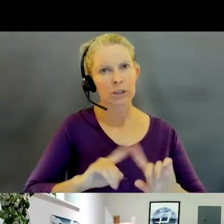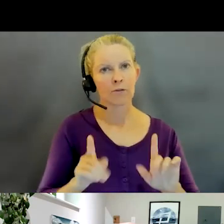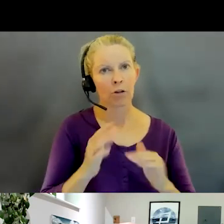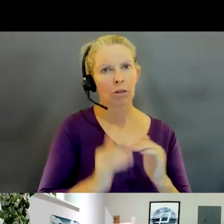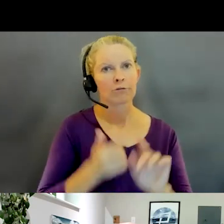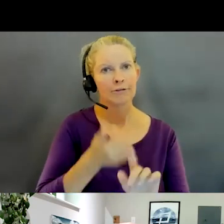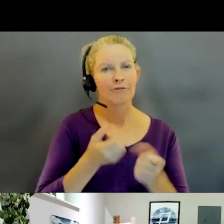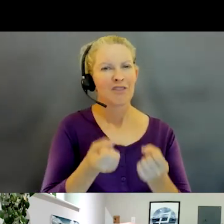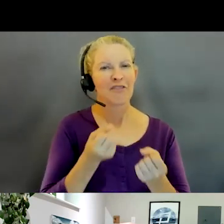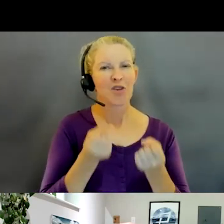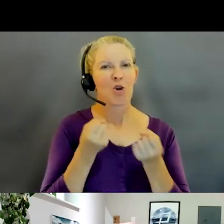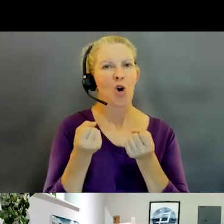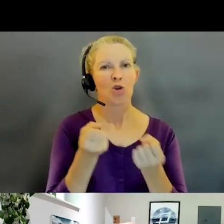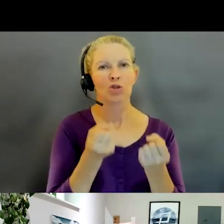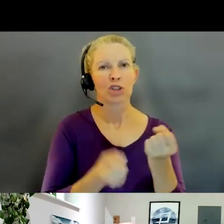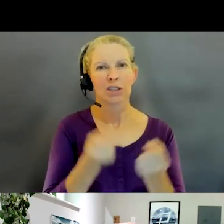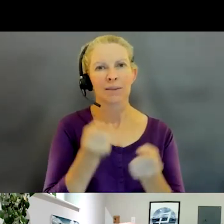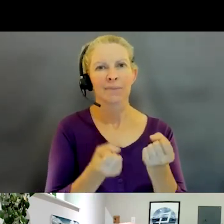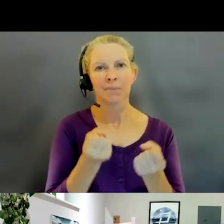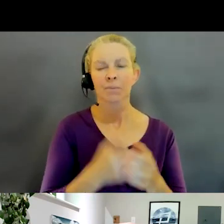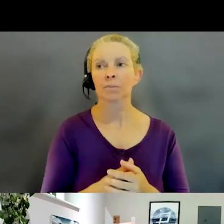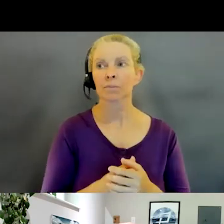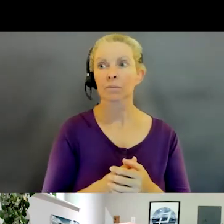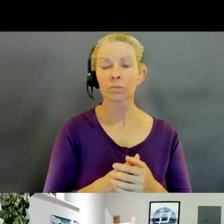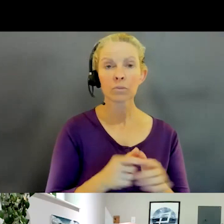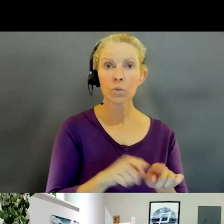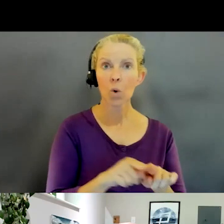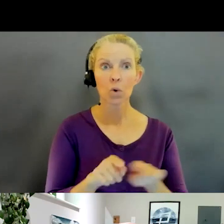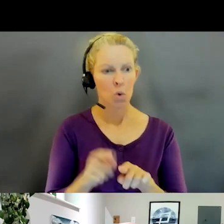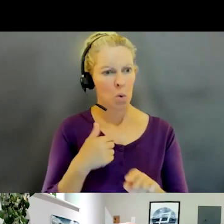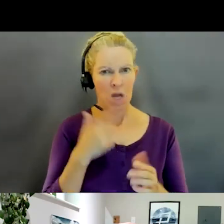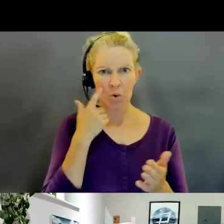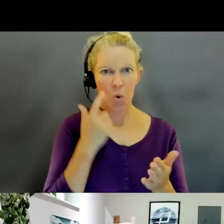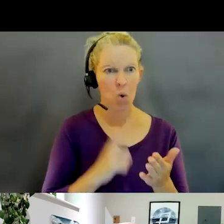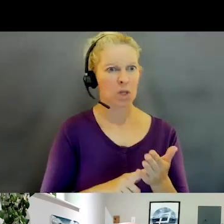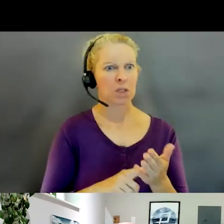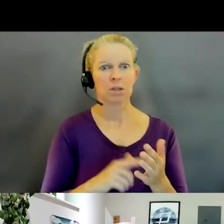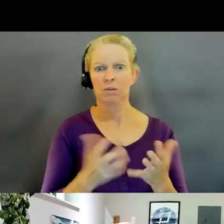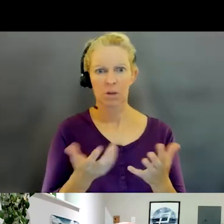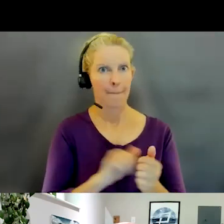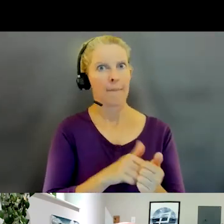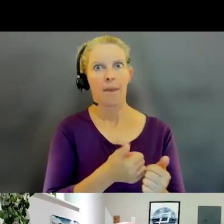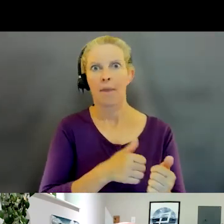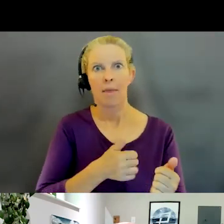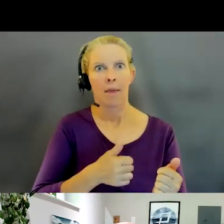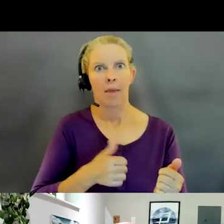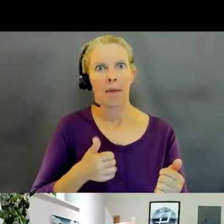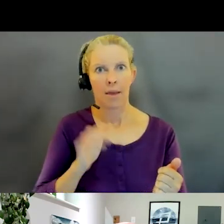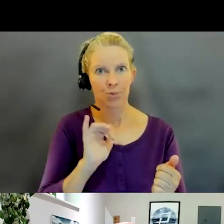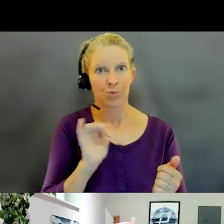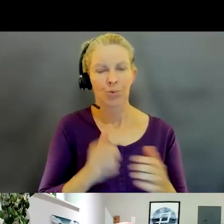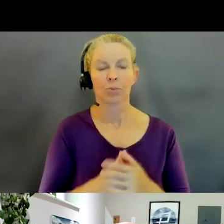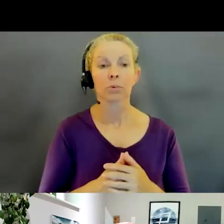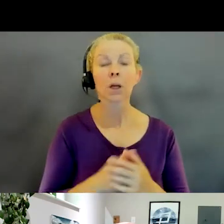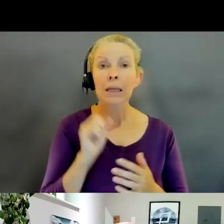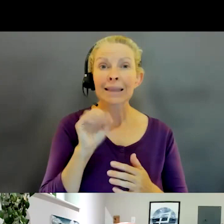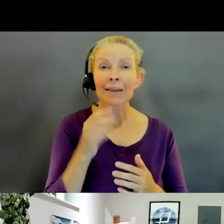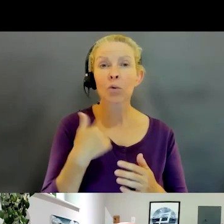what I have seen is huge bottlenecks where if we try to do it all manually, the wait time to even